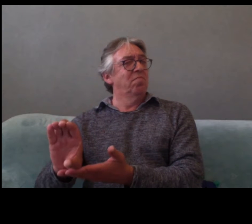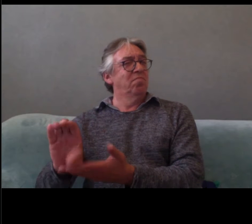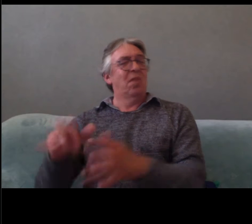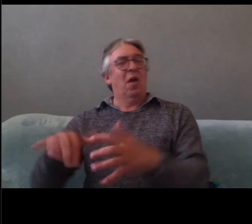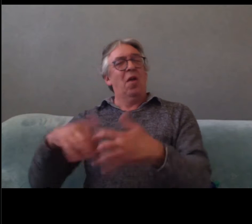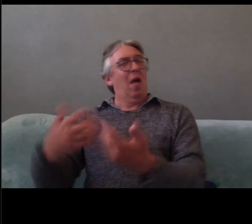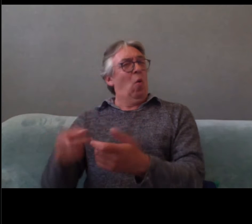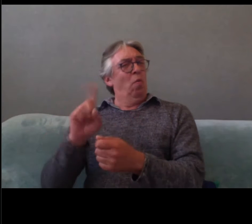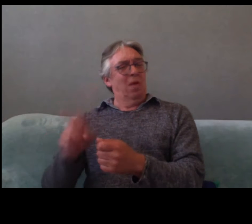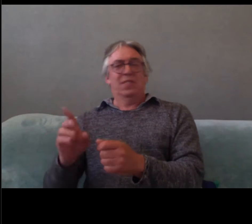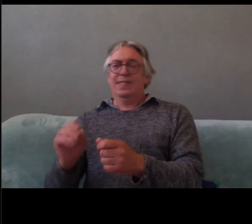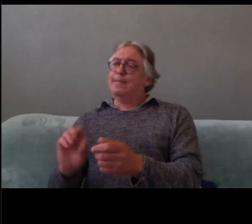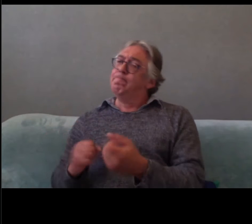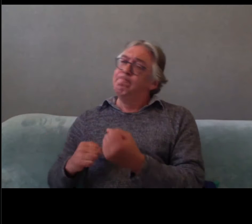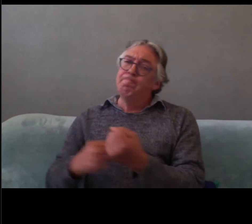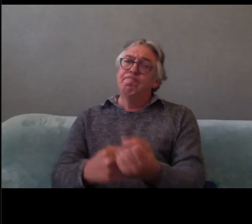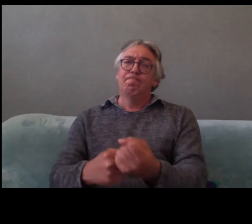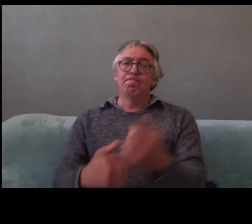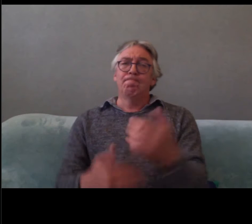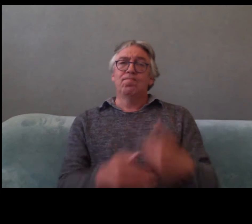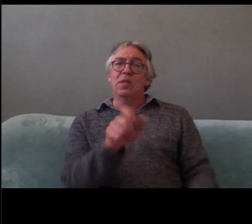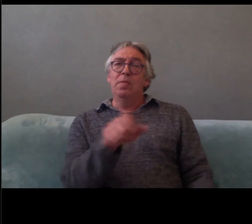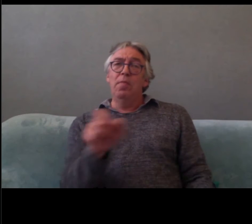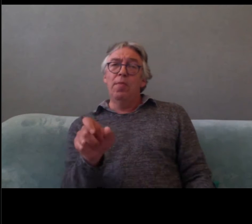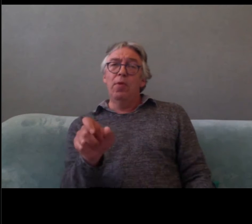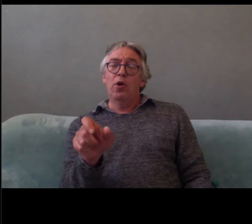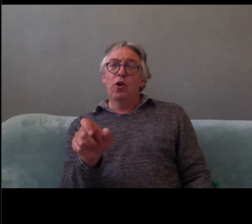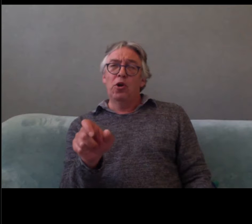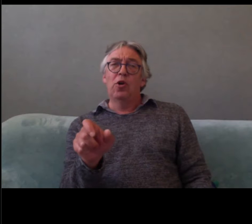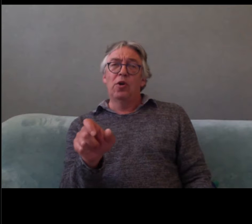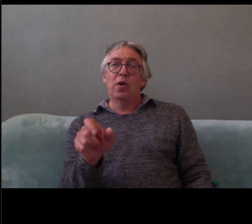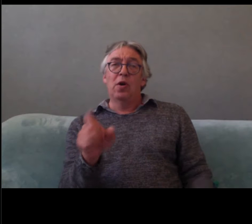to support persons with disabilities and their services,